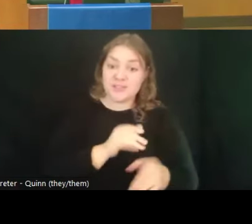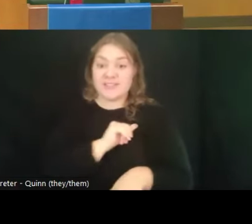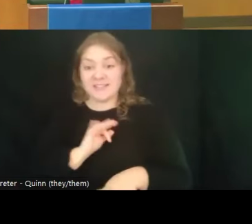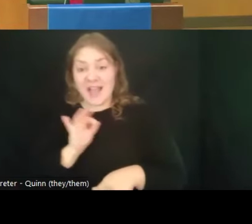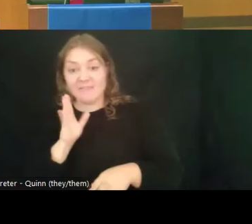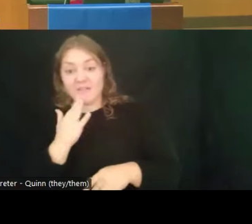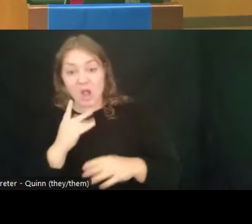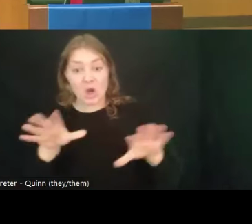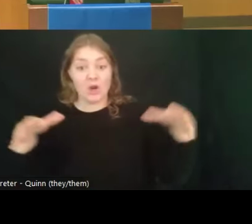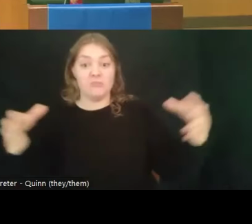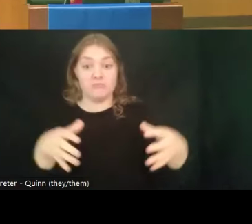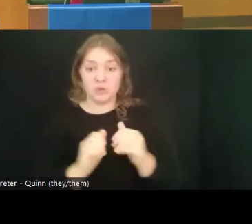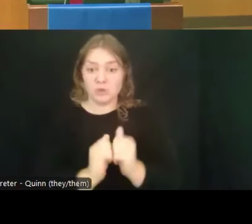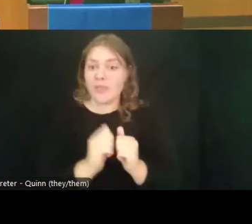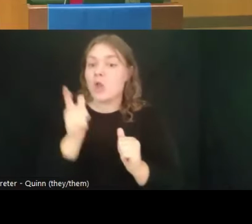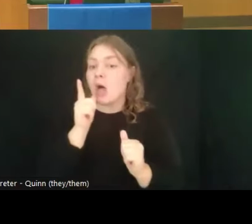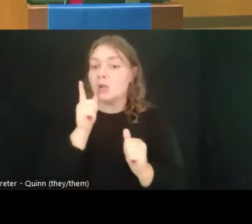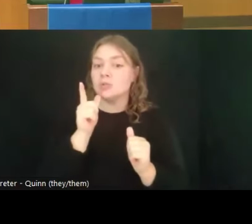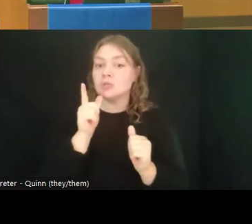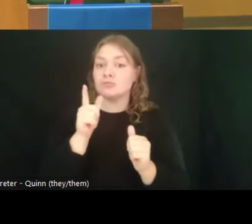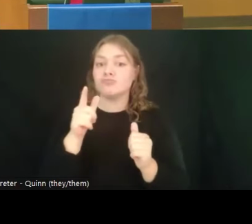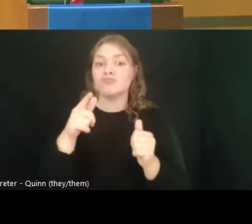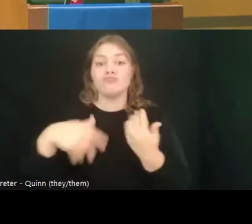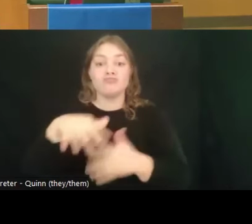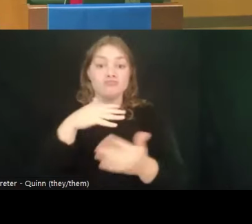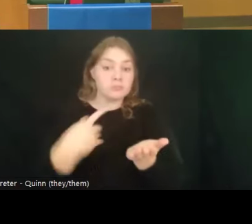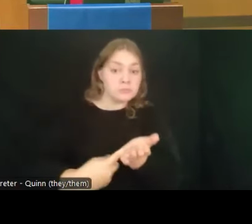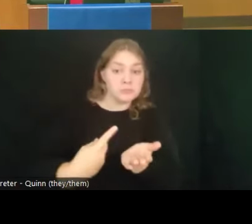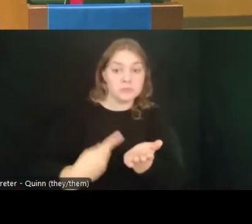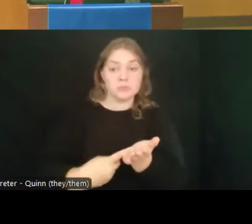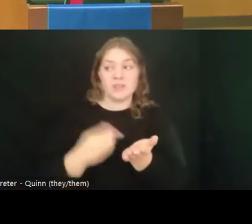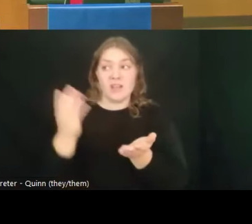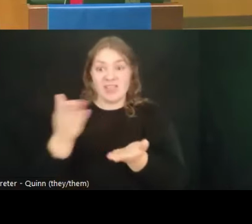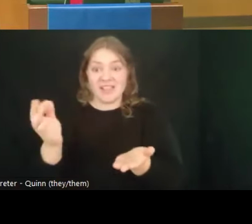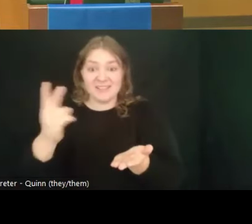lunch together where we're discussing things that they see that is very important to bring to the